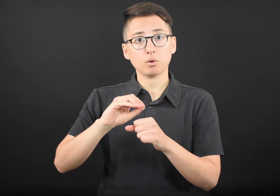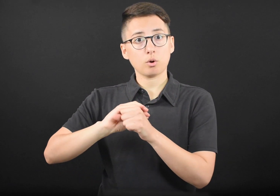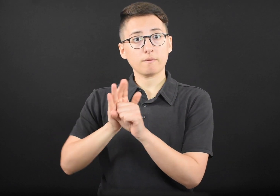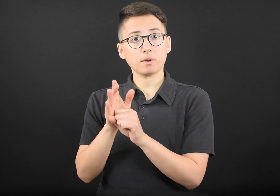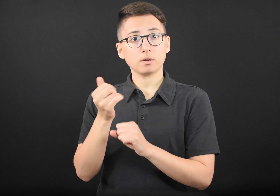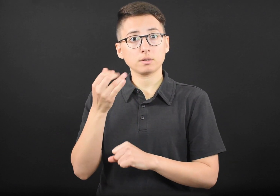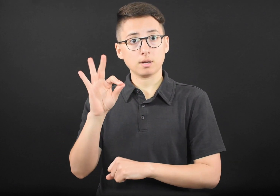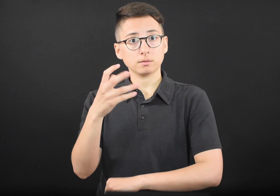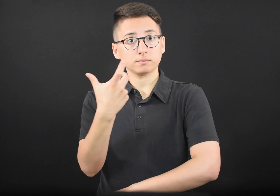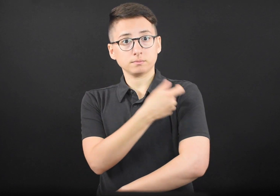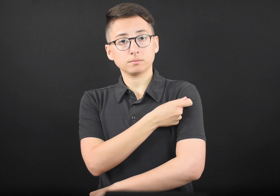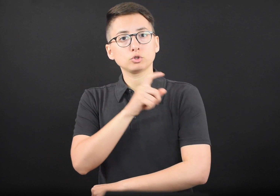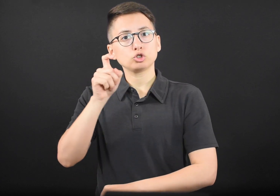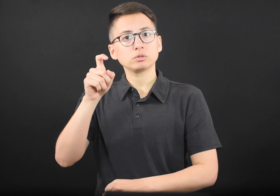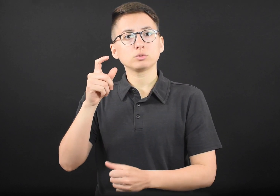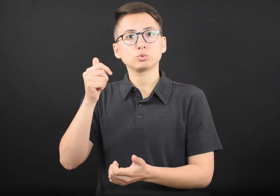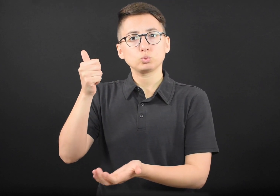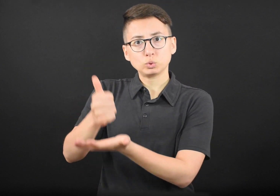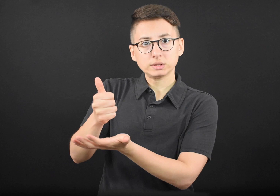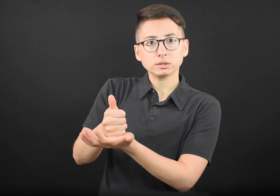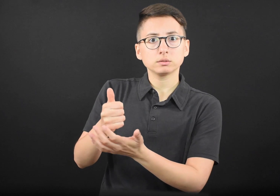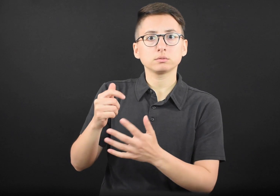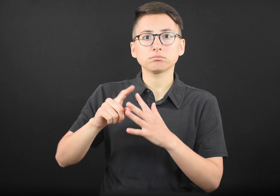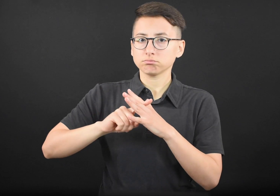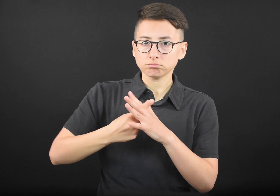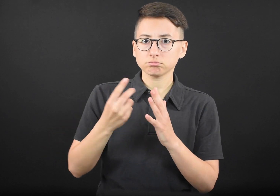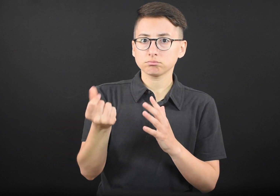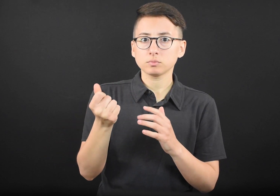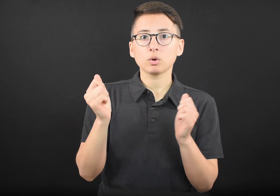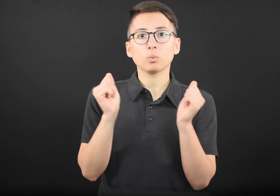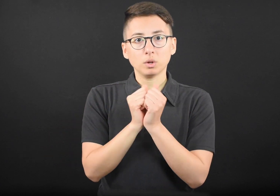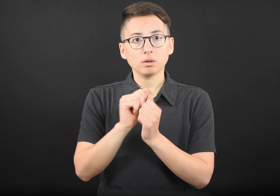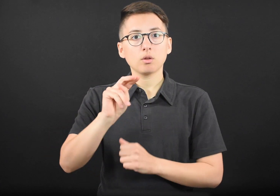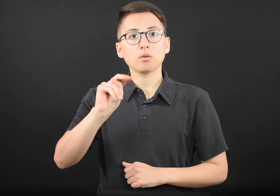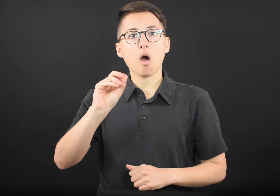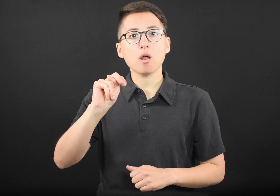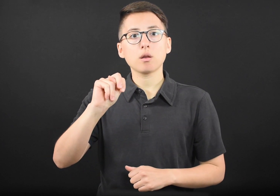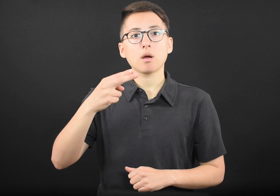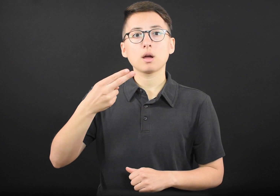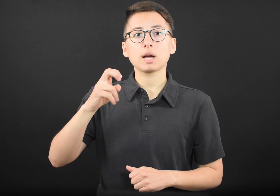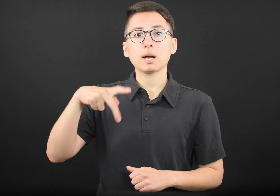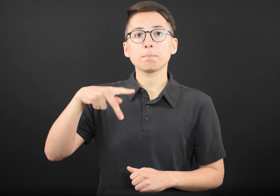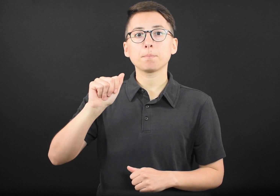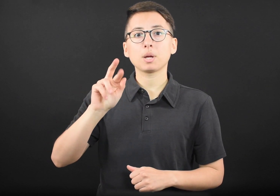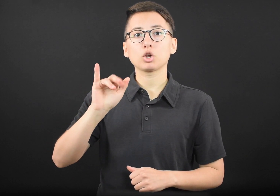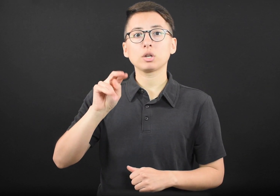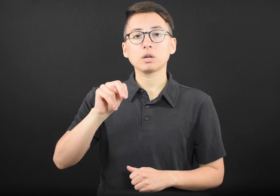with the COVID-19 vaccine should be treated initially using non-heparin anticoagulants.